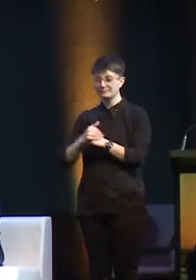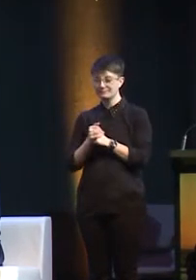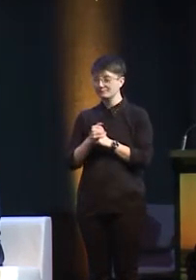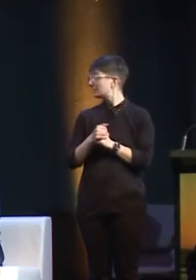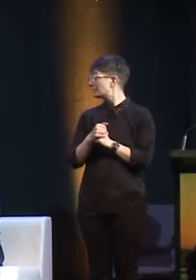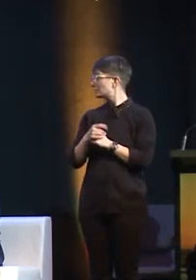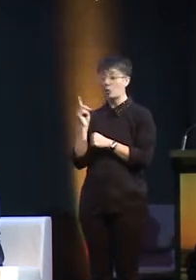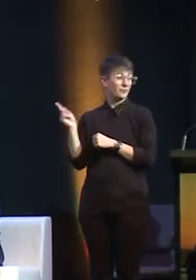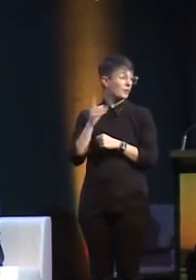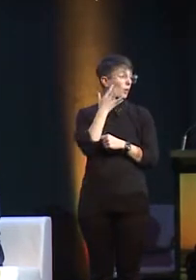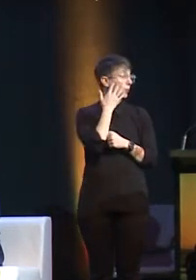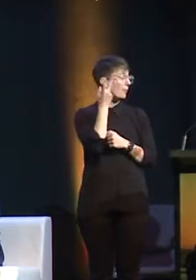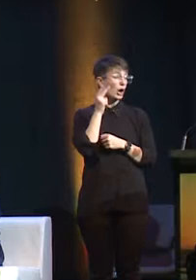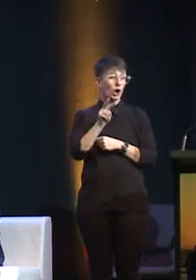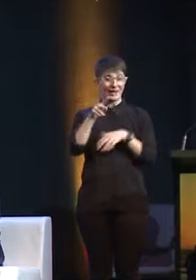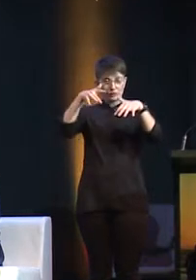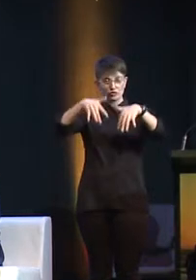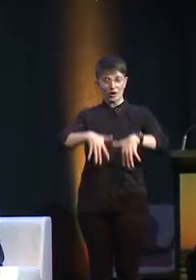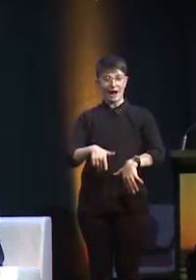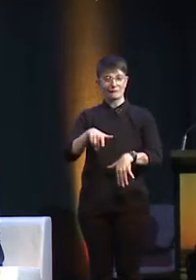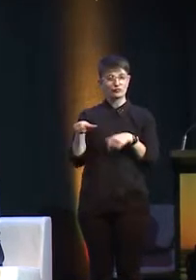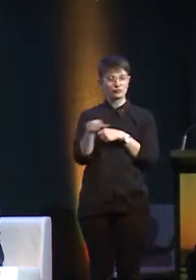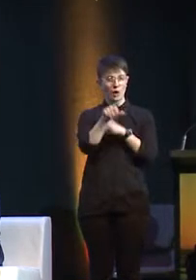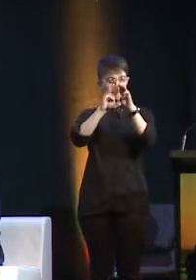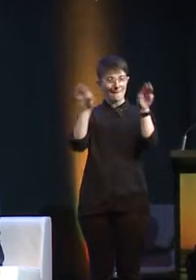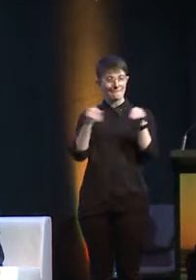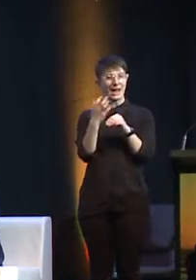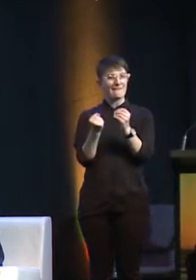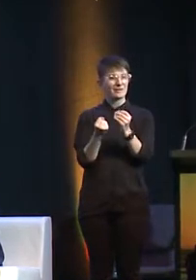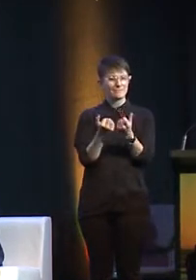a number of emerging themes that came through, do you want to talk to those?